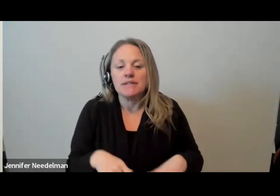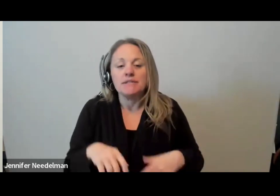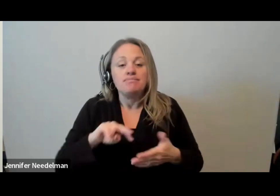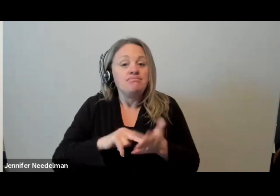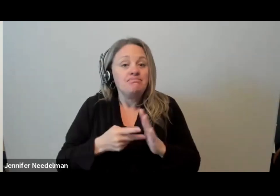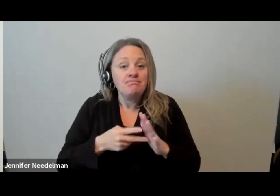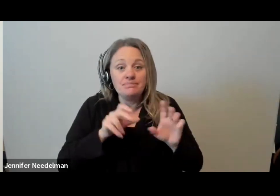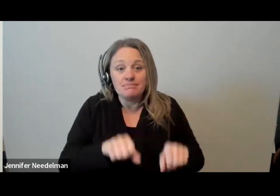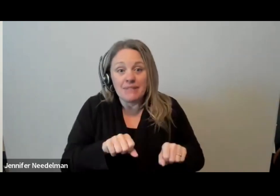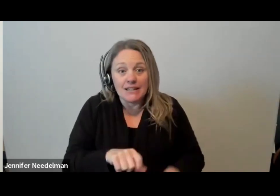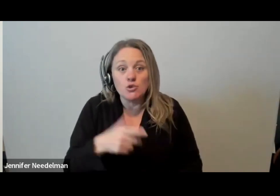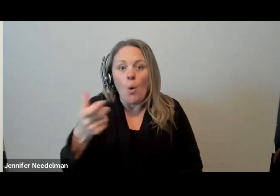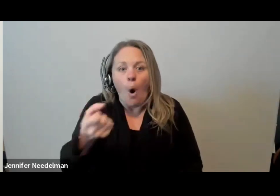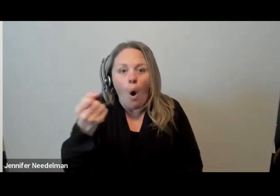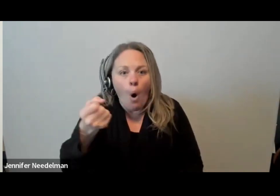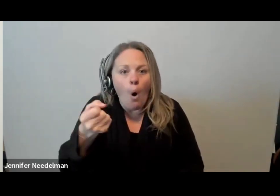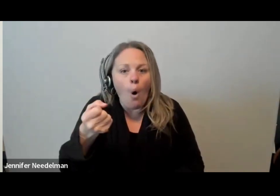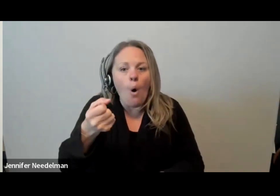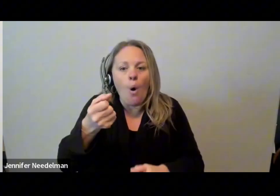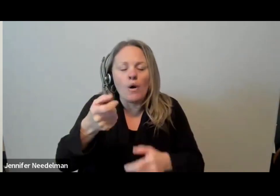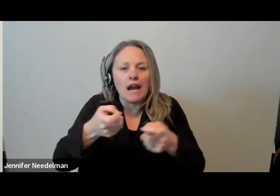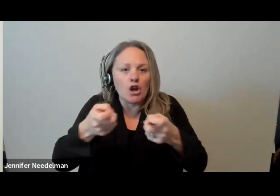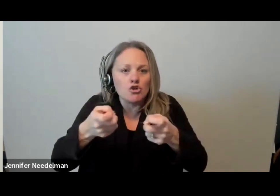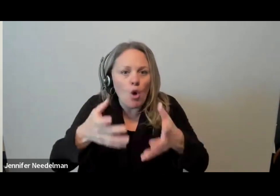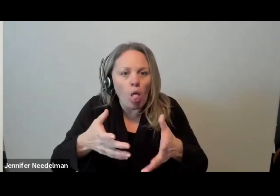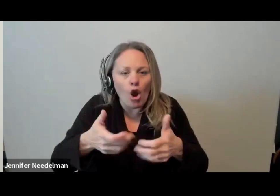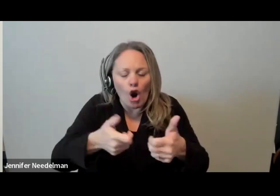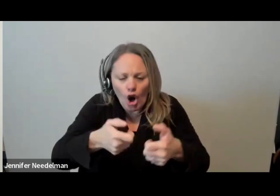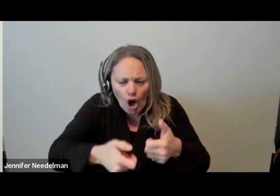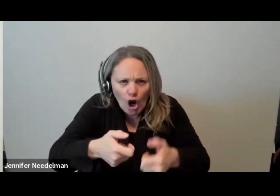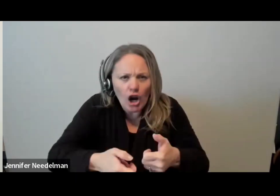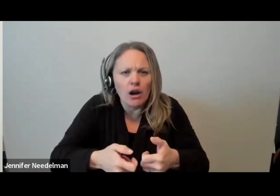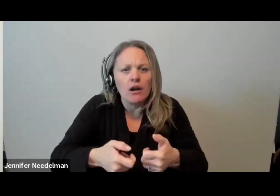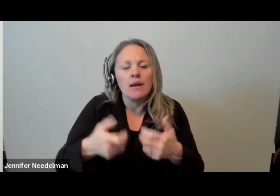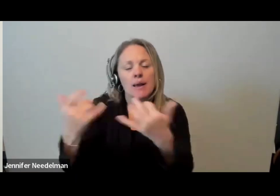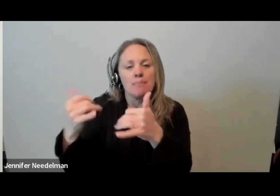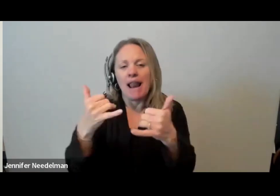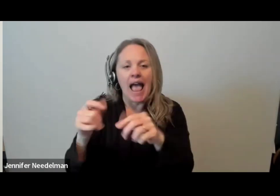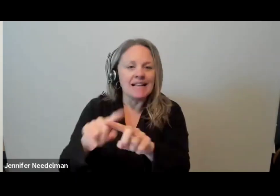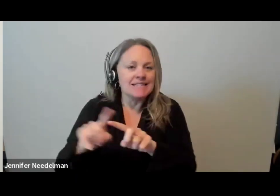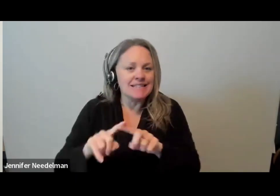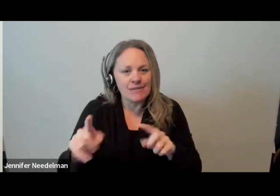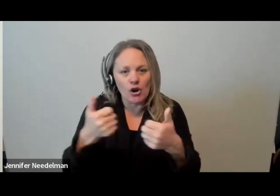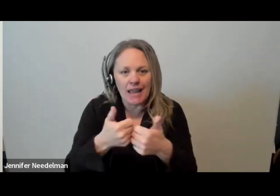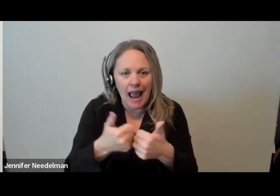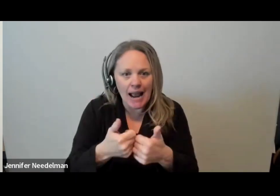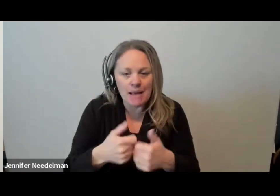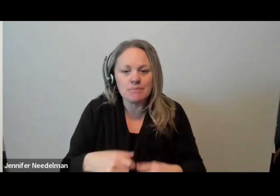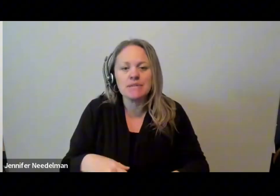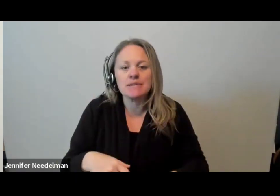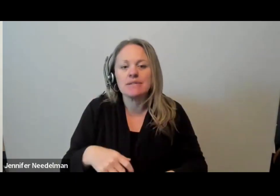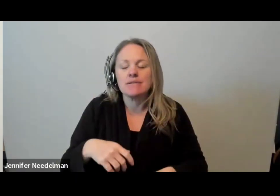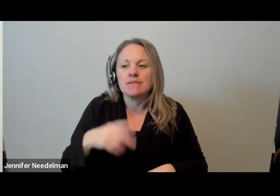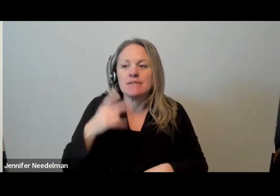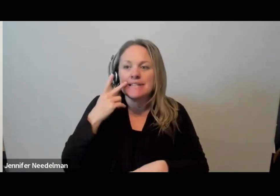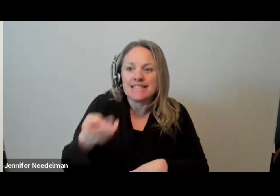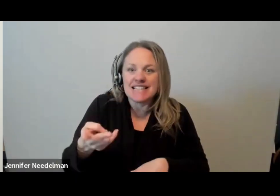to hold a controller, to play different games, to be able to interpret what is happening on the screen, whether they can see it, whether they can't see it,